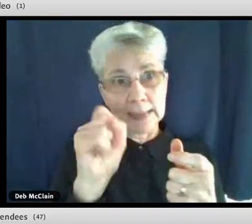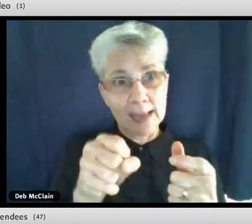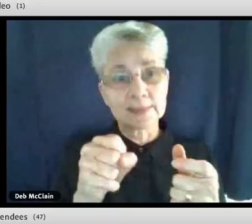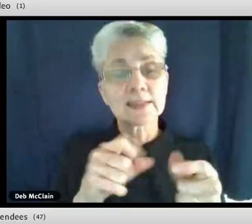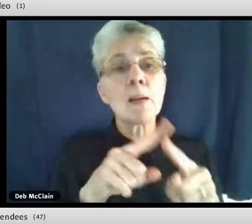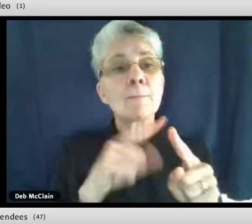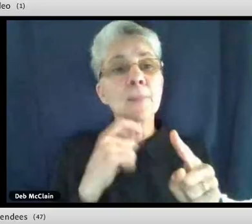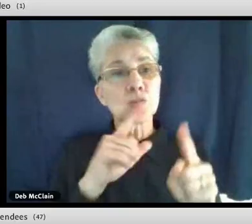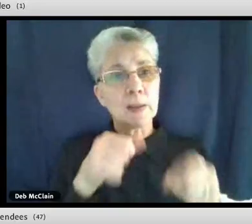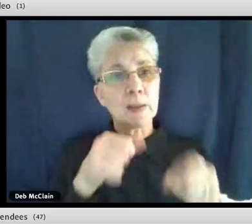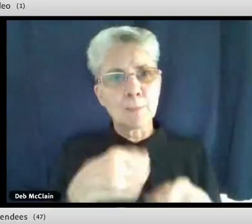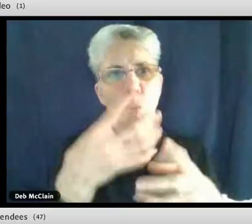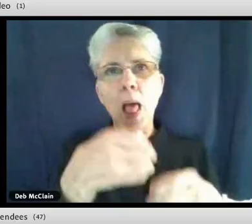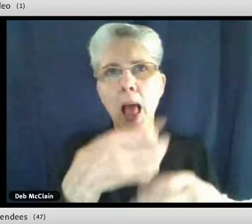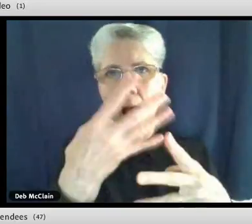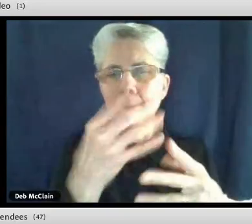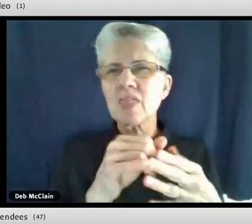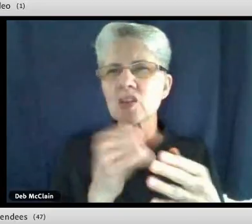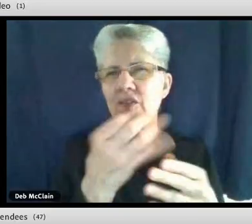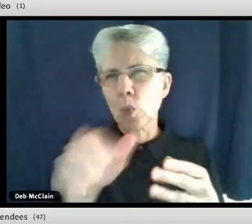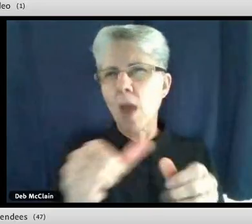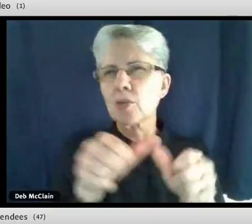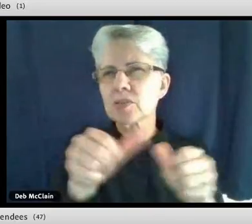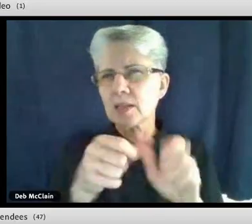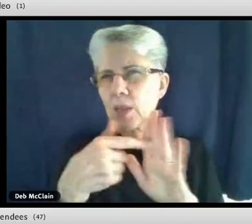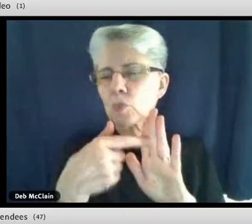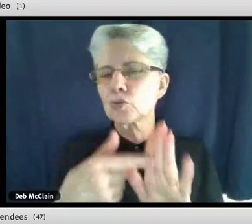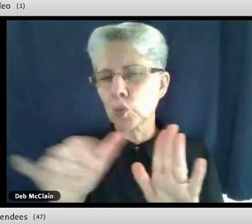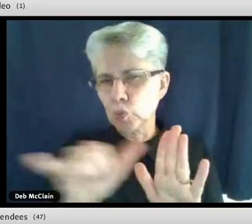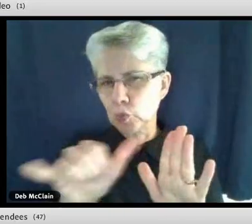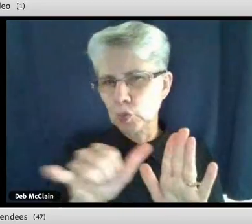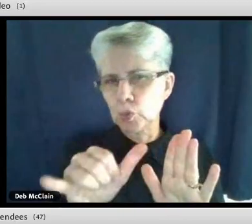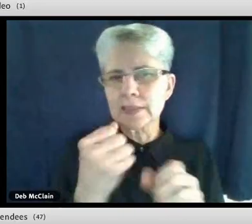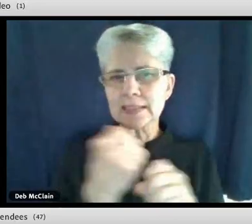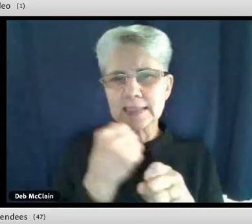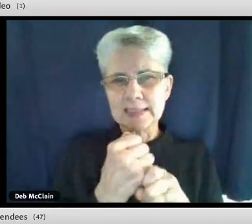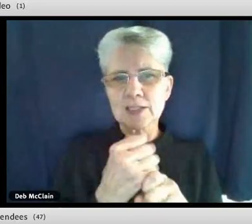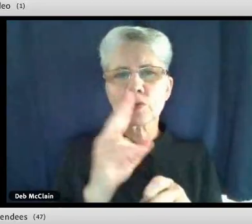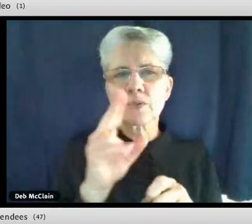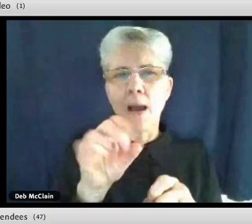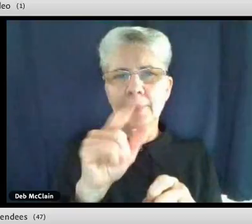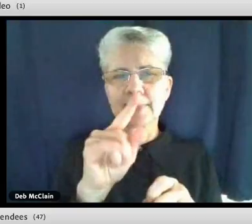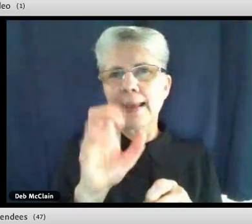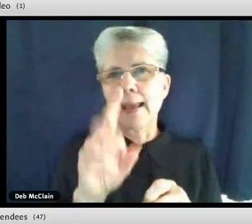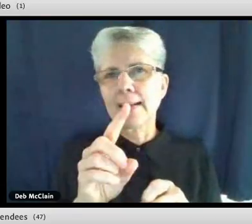but you can go there, and there's a couple other sites I'm going to show you guys where the statistics are updated, like, by the minute,